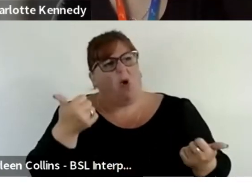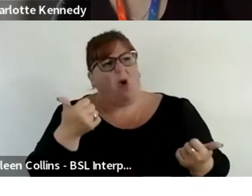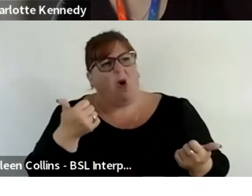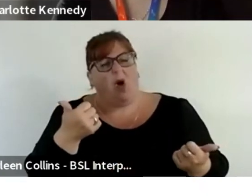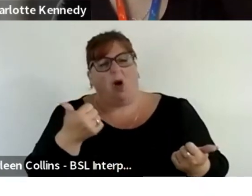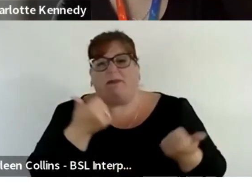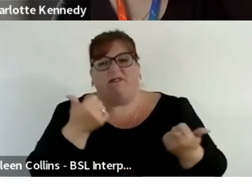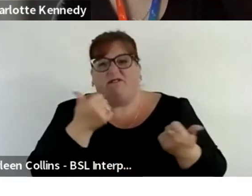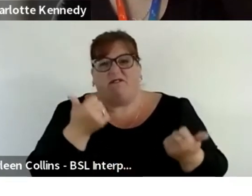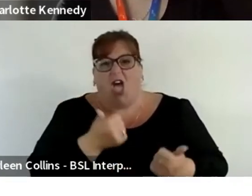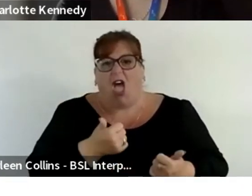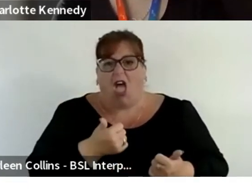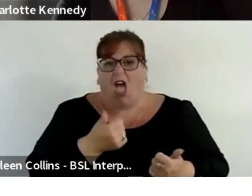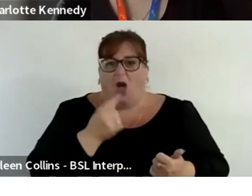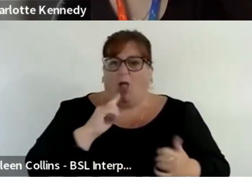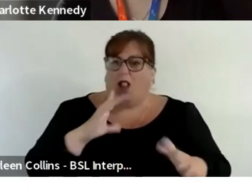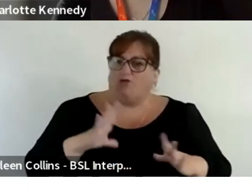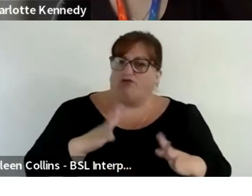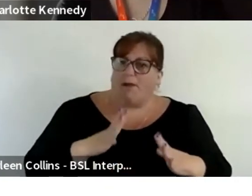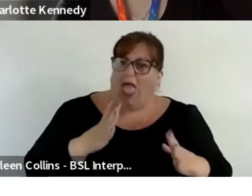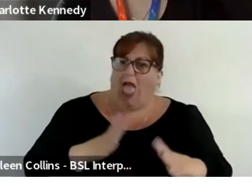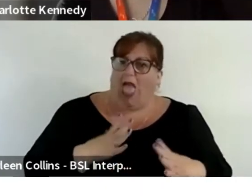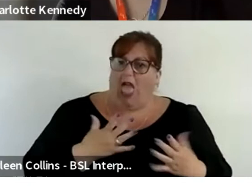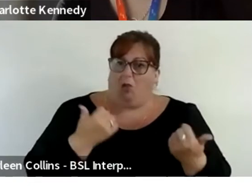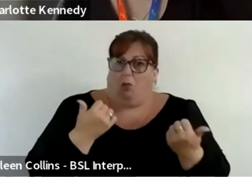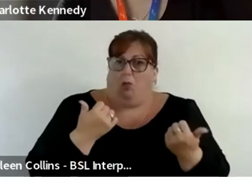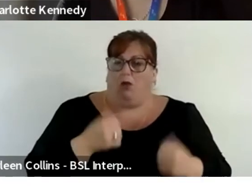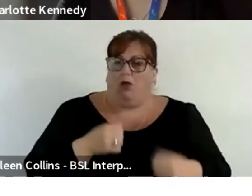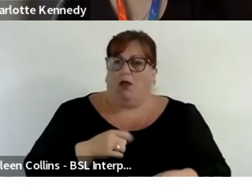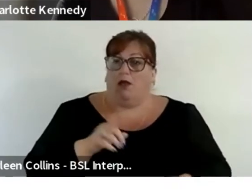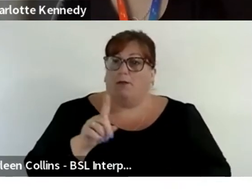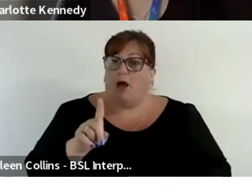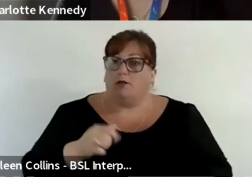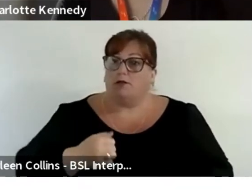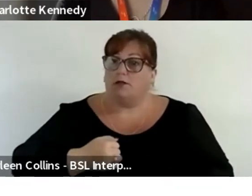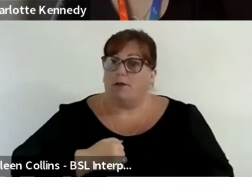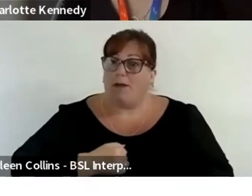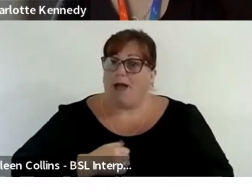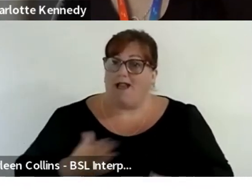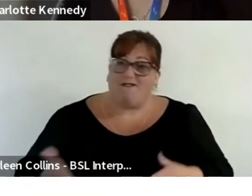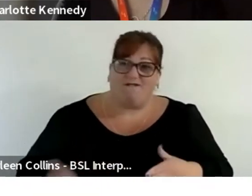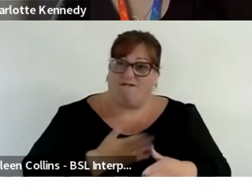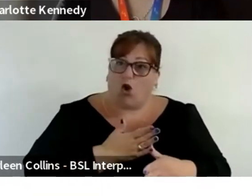My first interview was remote, completely virtual I discovered that I